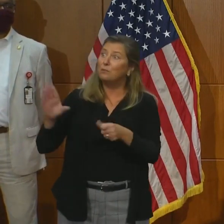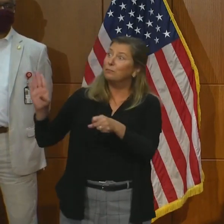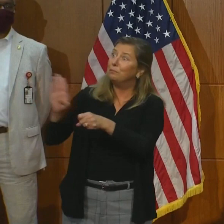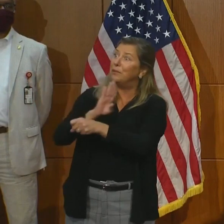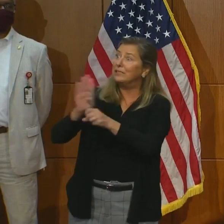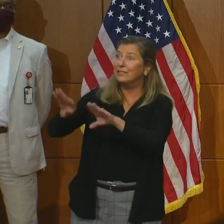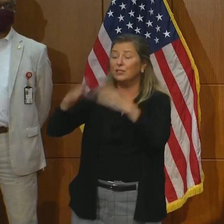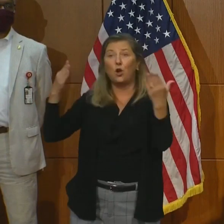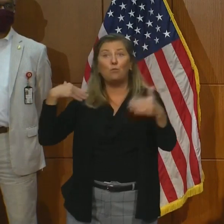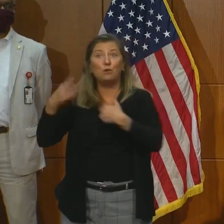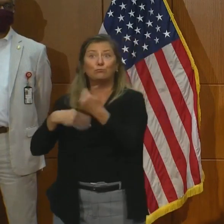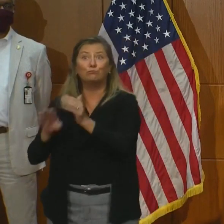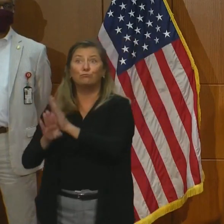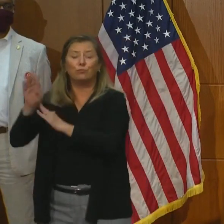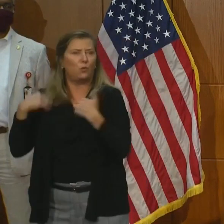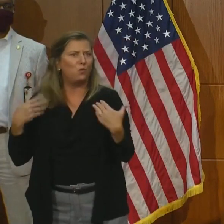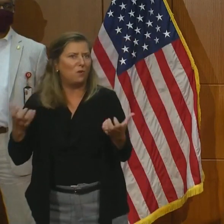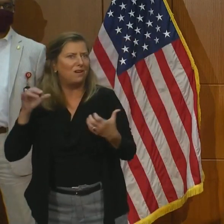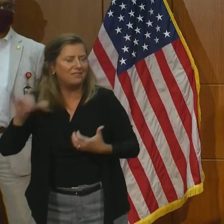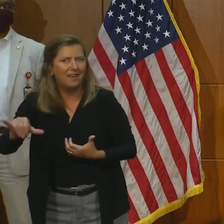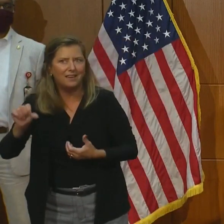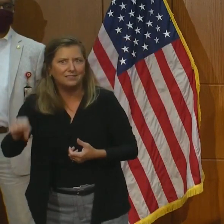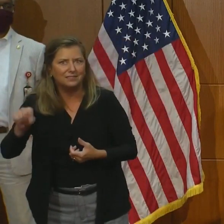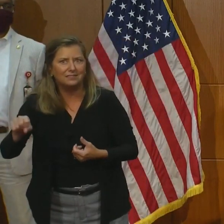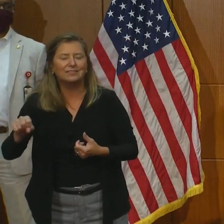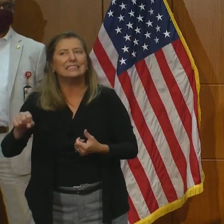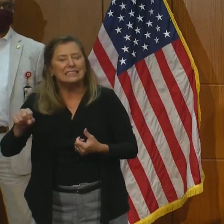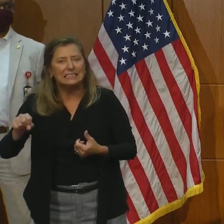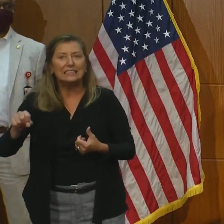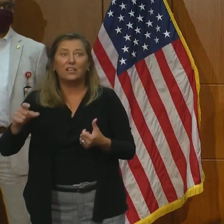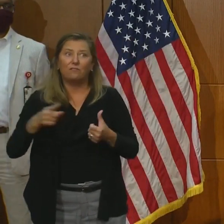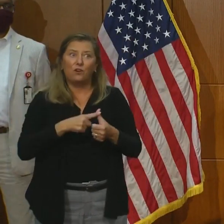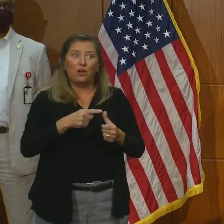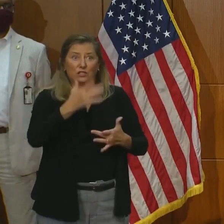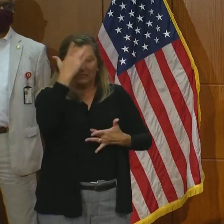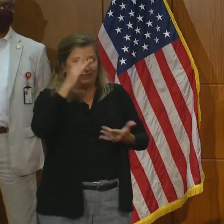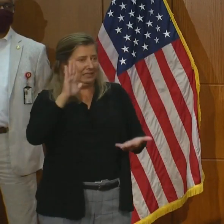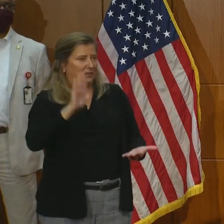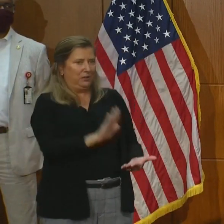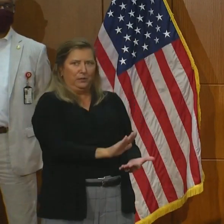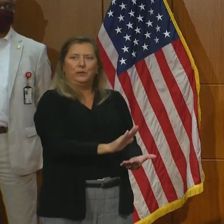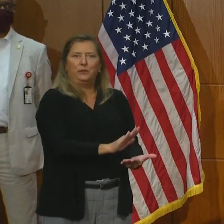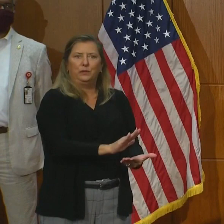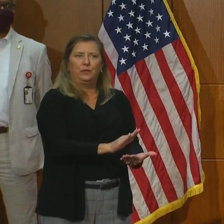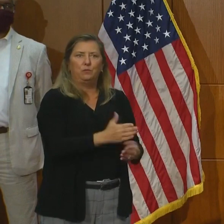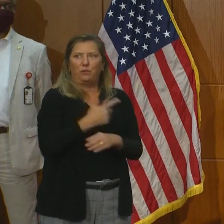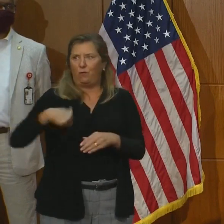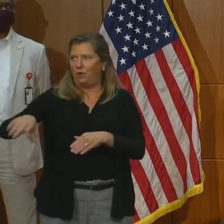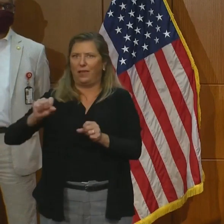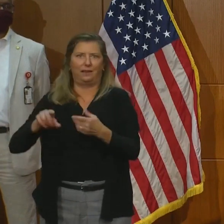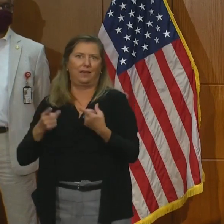IT'S BEHIND IT'S BECAUSE WE ONE ARCH TO BE BACK IN SCHOOL WE WANT OUR- BUSINESSES TO RE